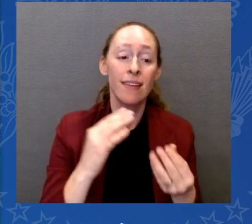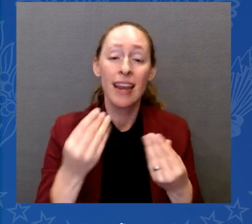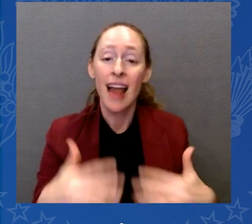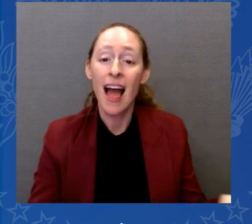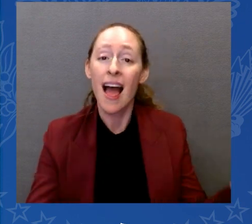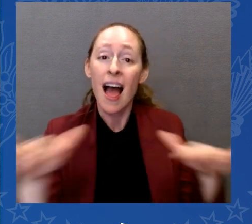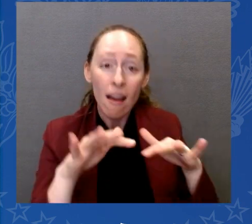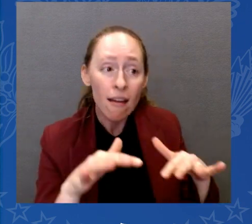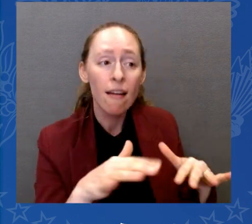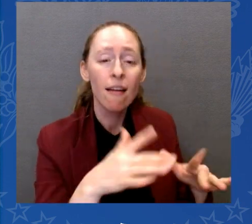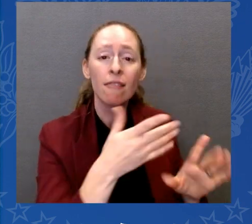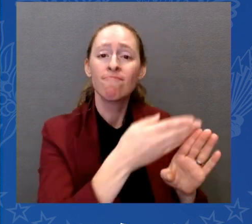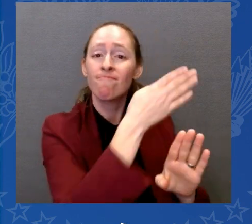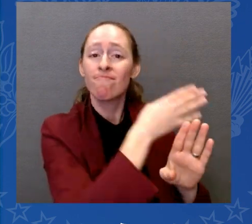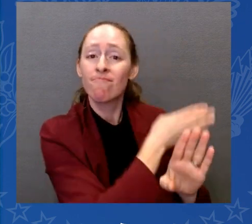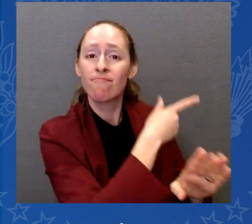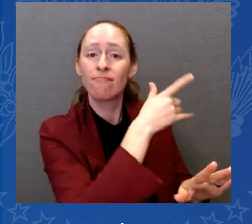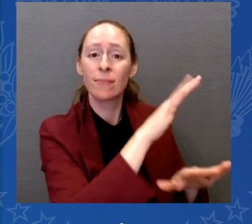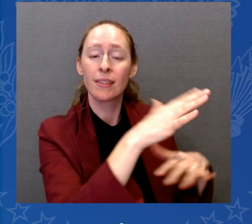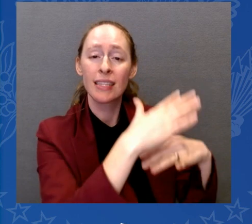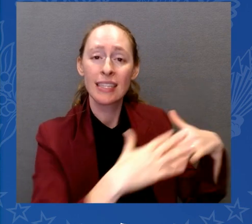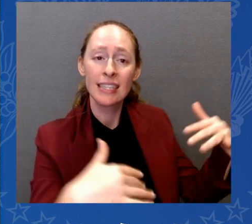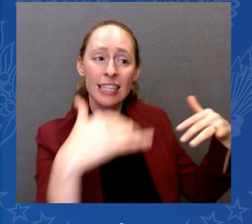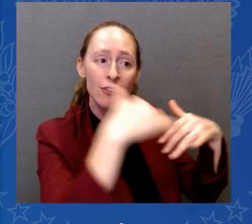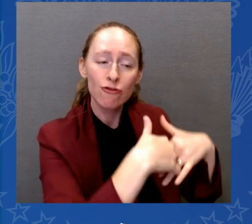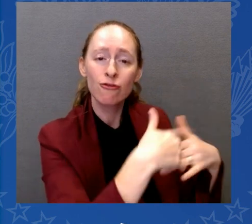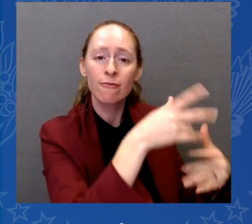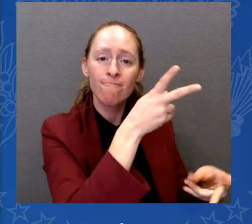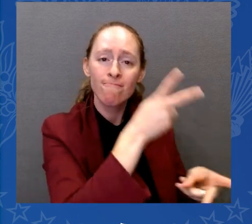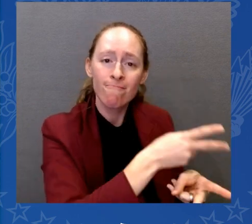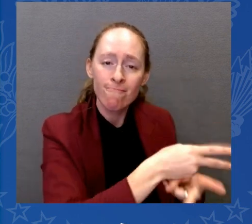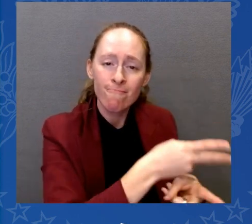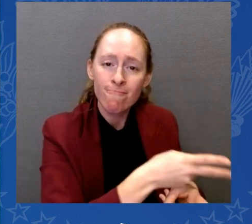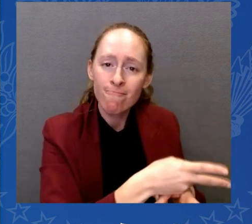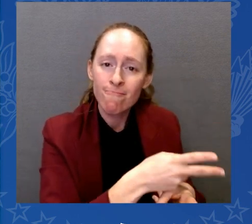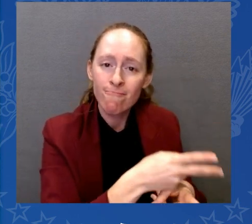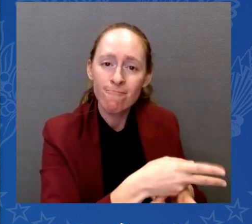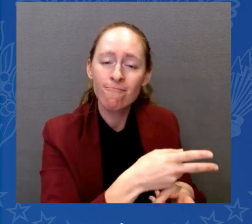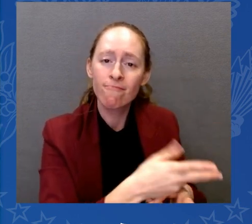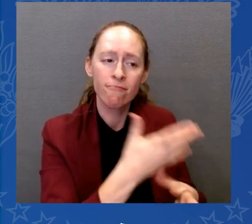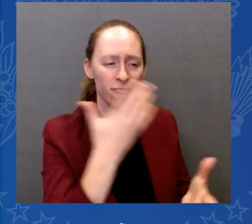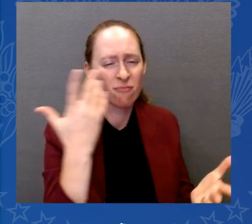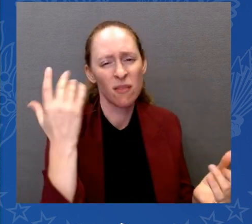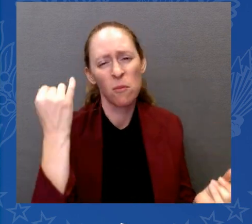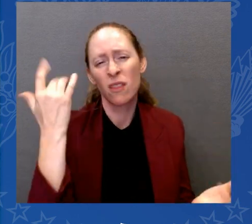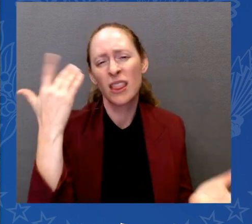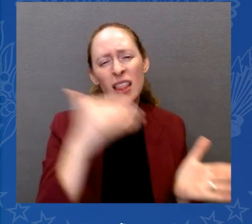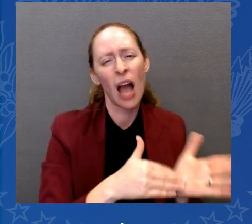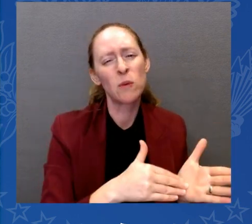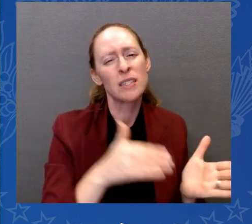hunting game, foraging for medicinal plants, and maintaining a deep, spiritual bond